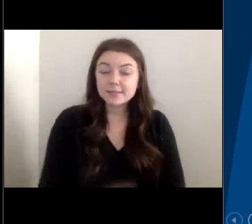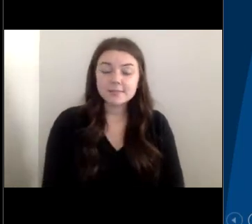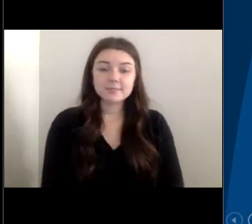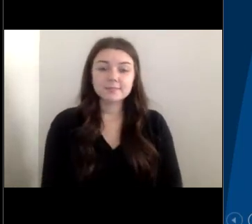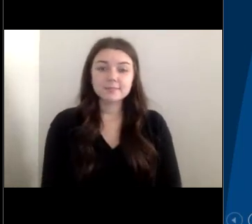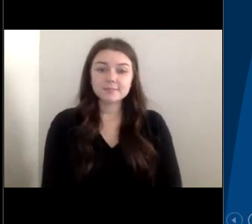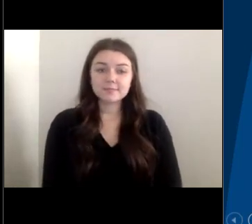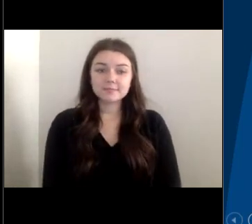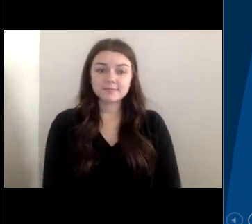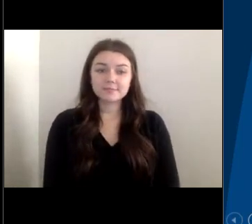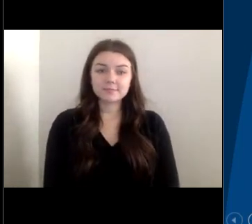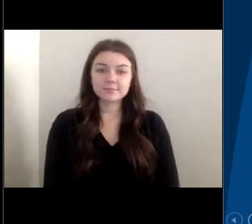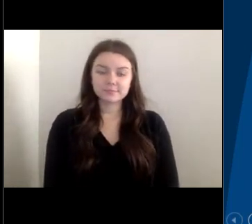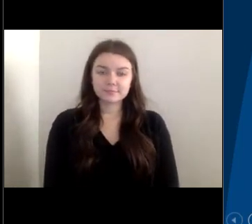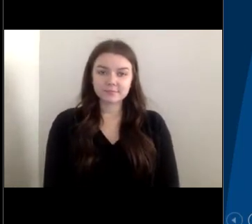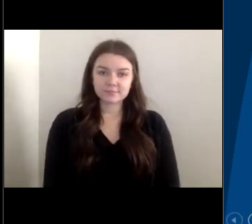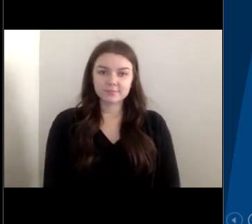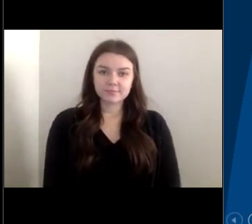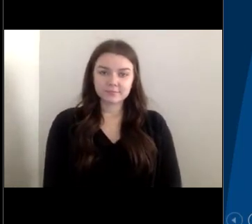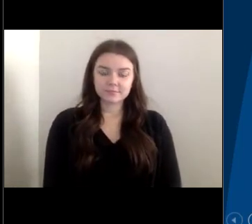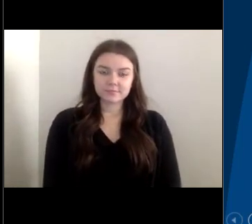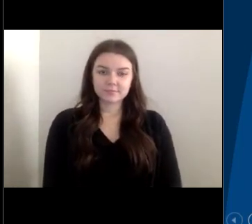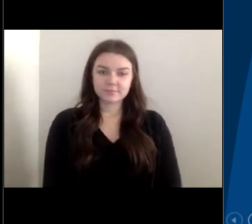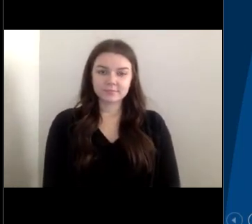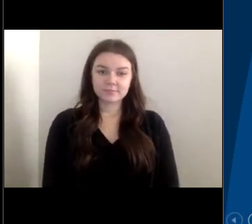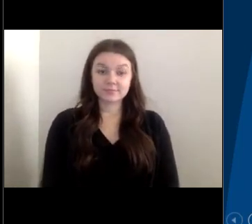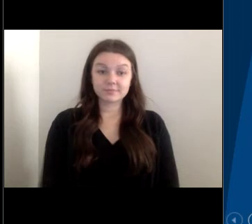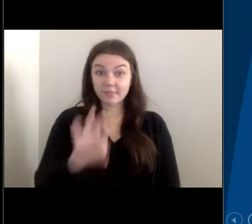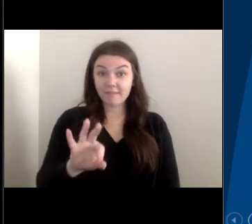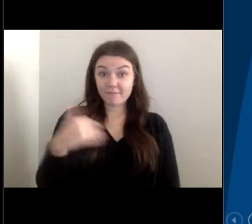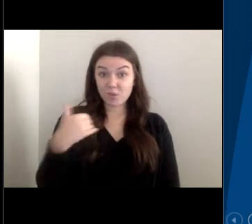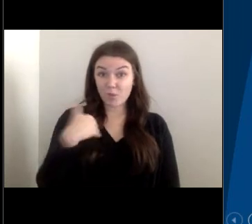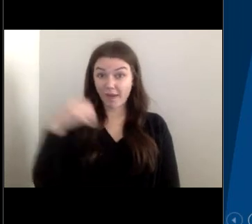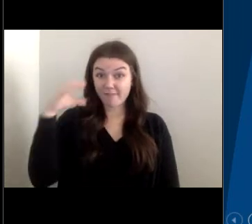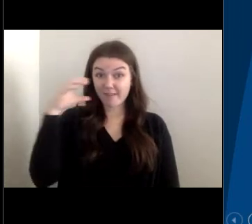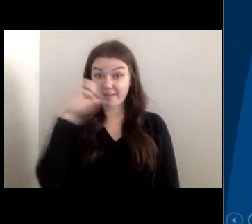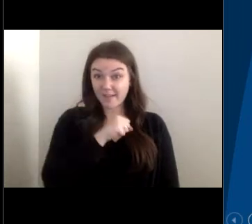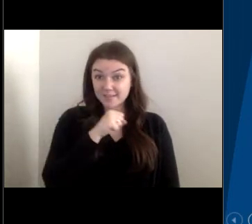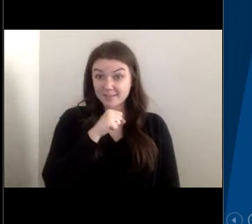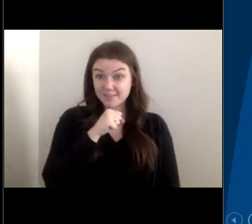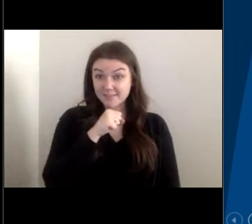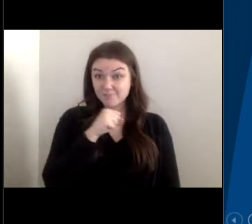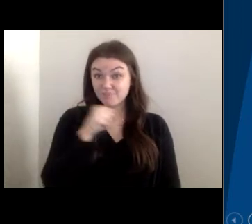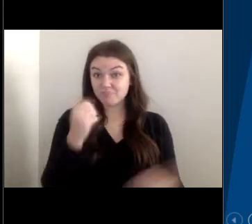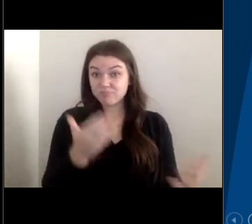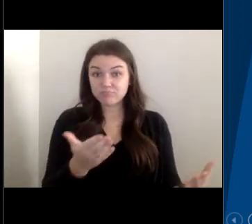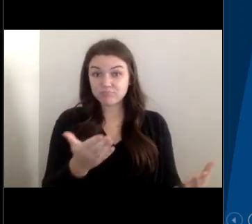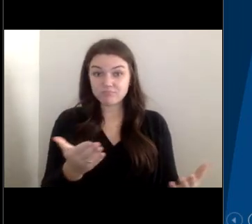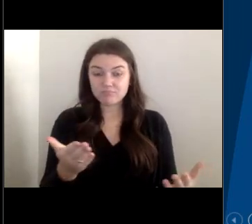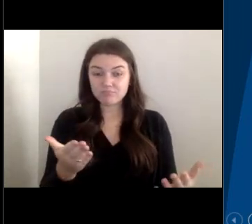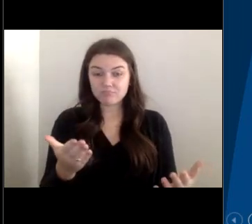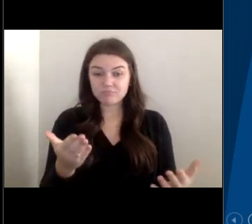[Lisa] Let's see, so if you have a guess about how scientists might know where crabs go,